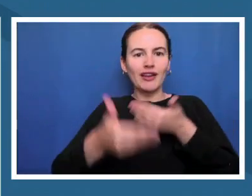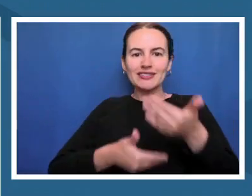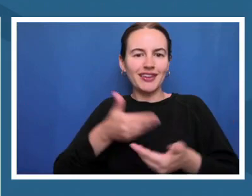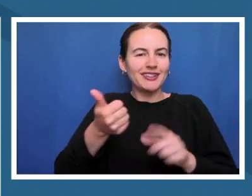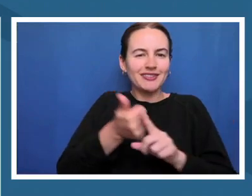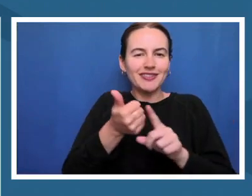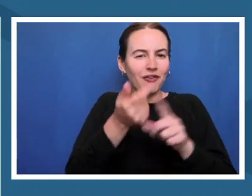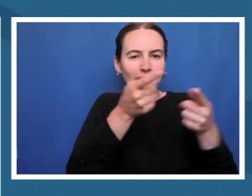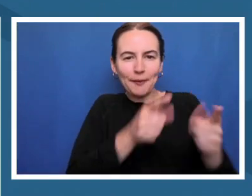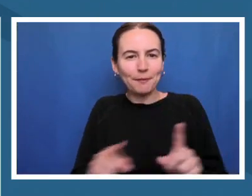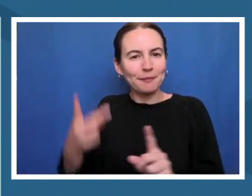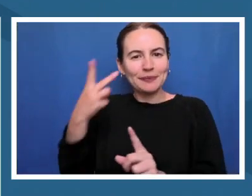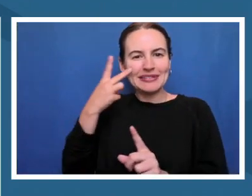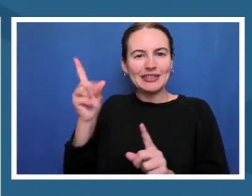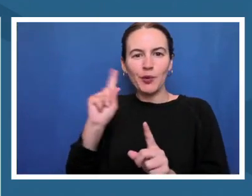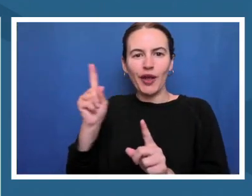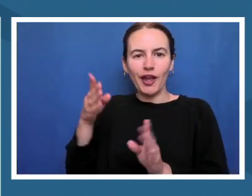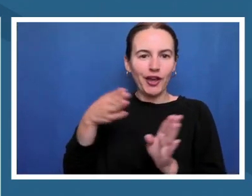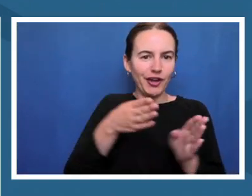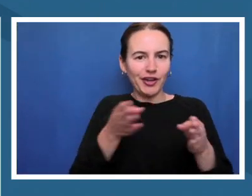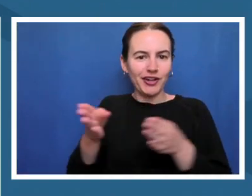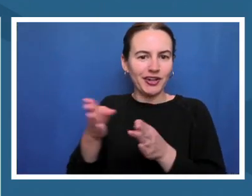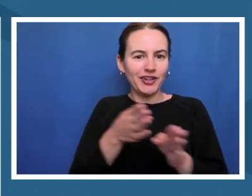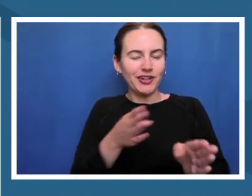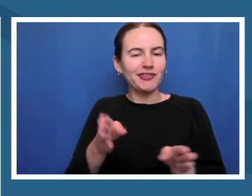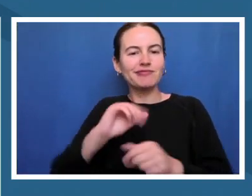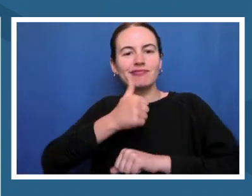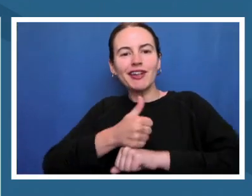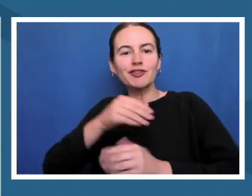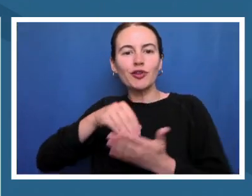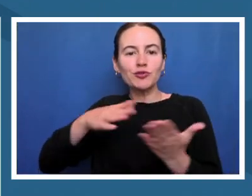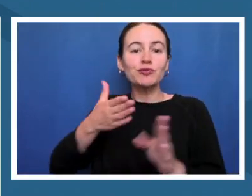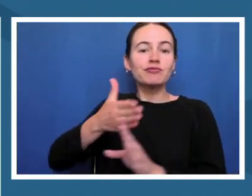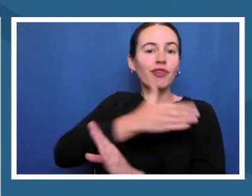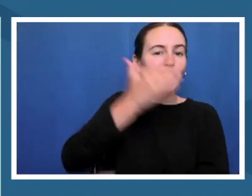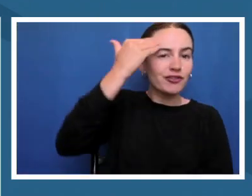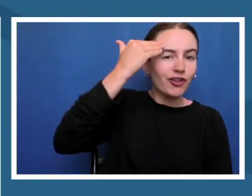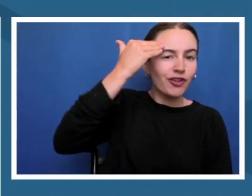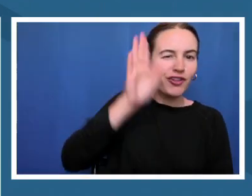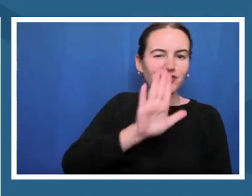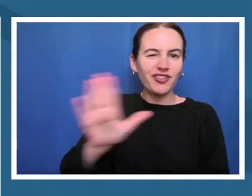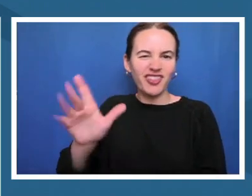they're taking based on their prior knowledge and their